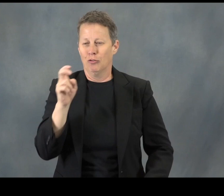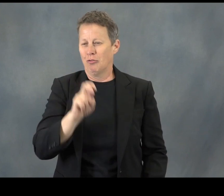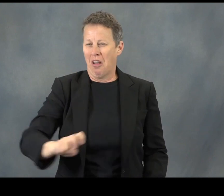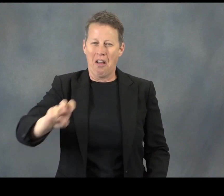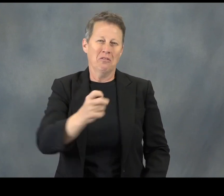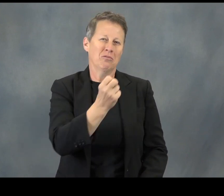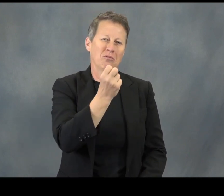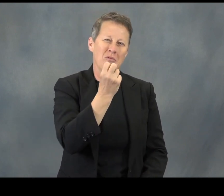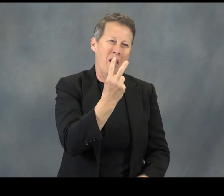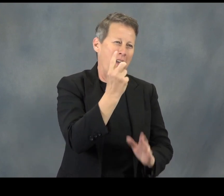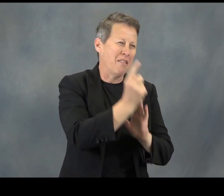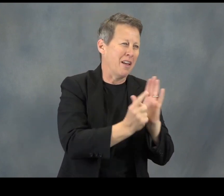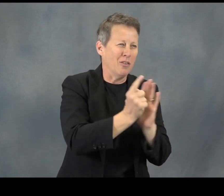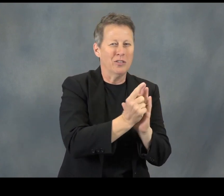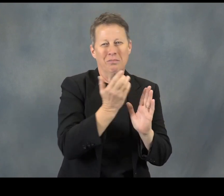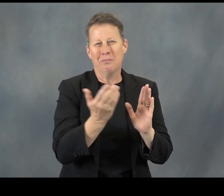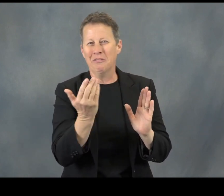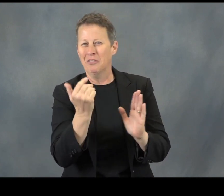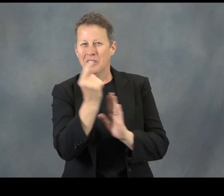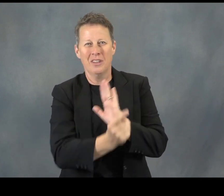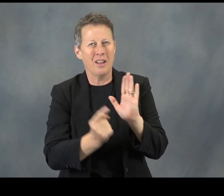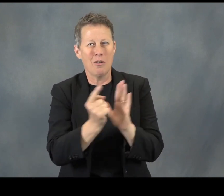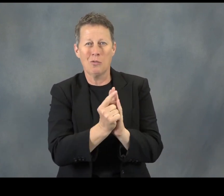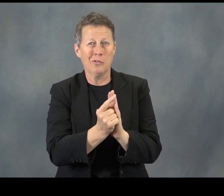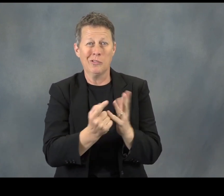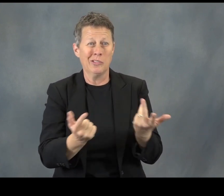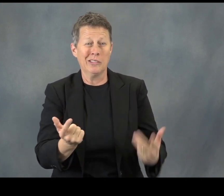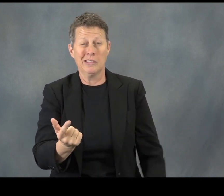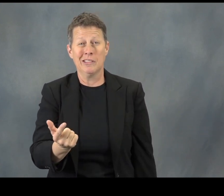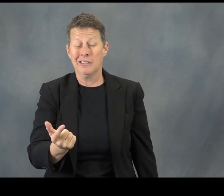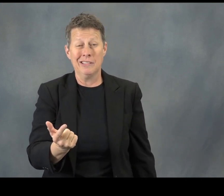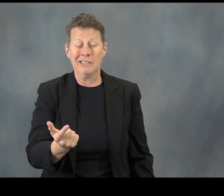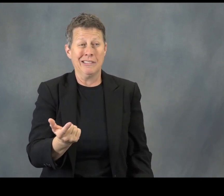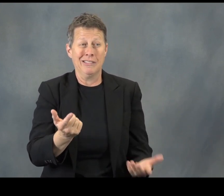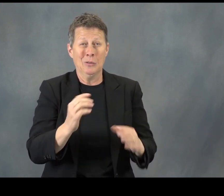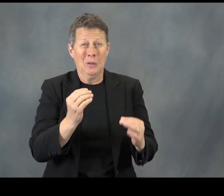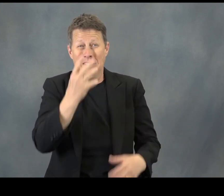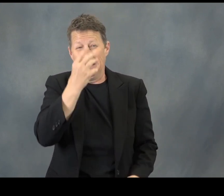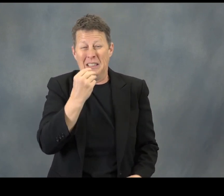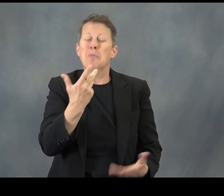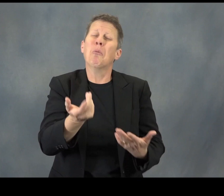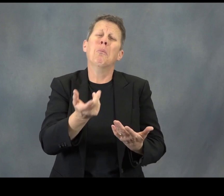12, 15 hours, and not really having any sleep except for what we could get on the plane.